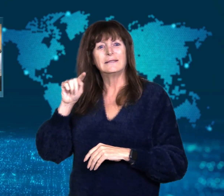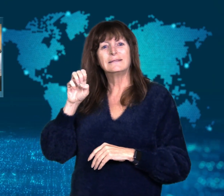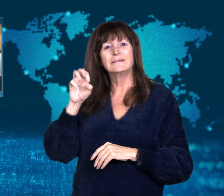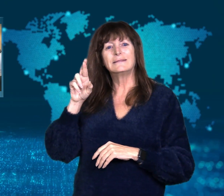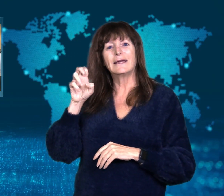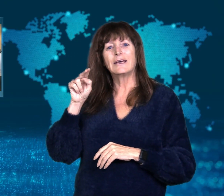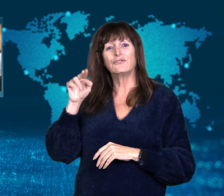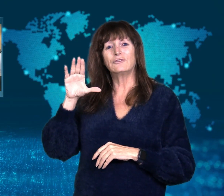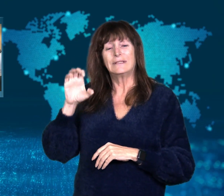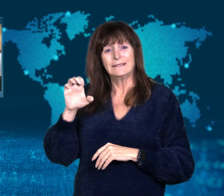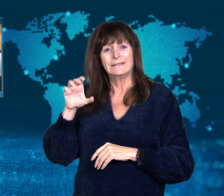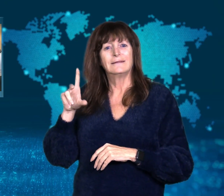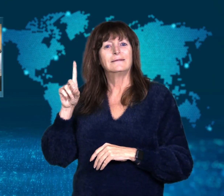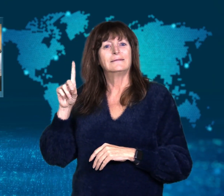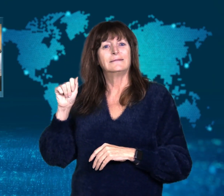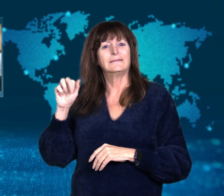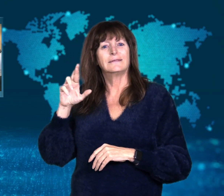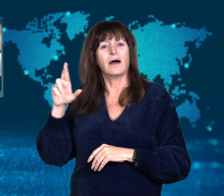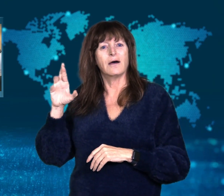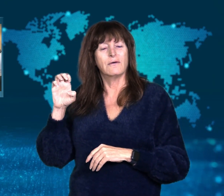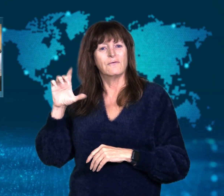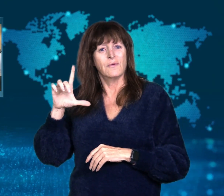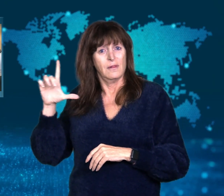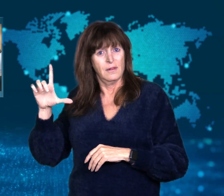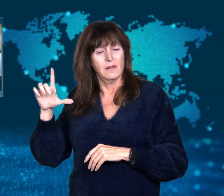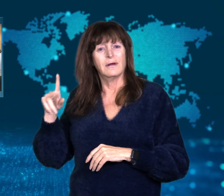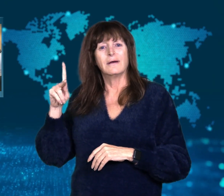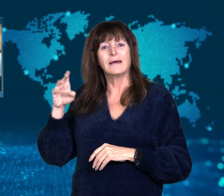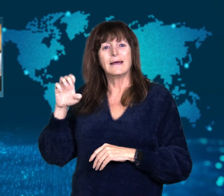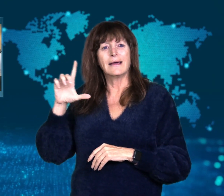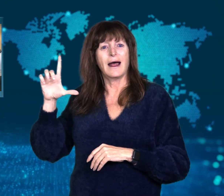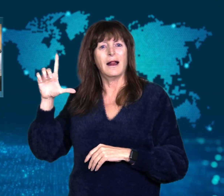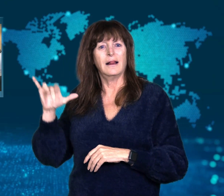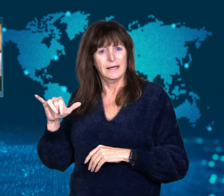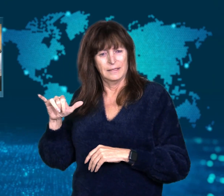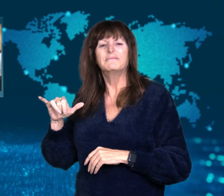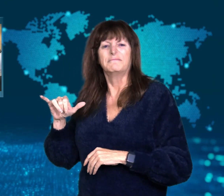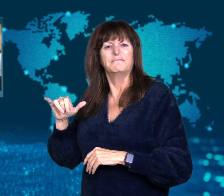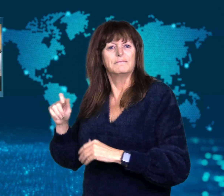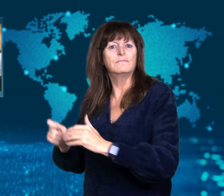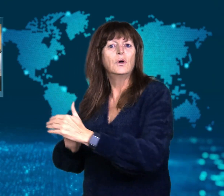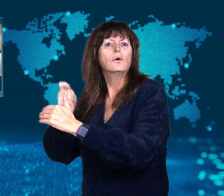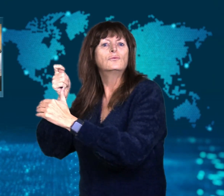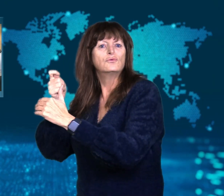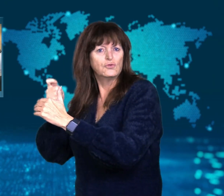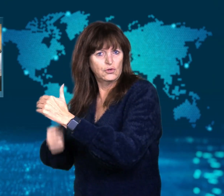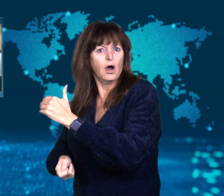The 36-year-old local man, Terence Darrell Kelly,